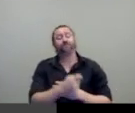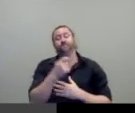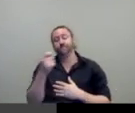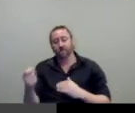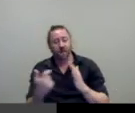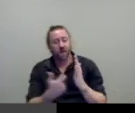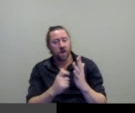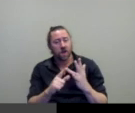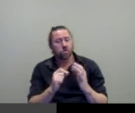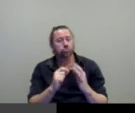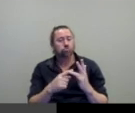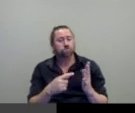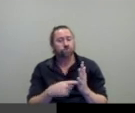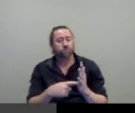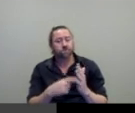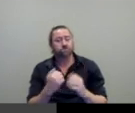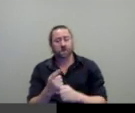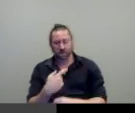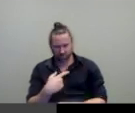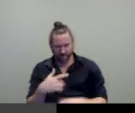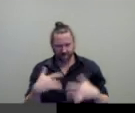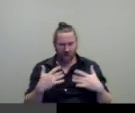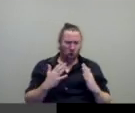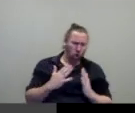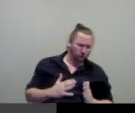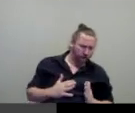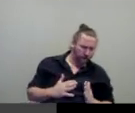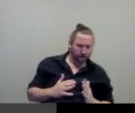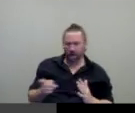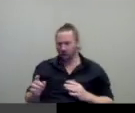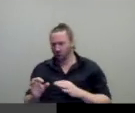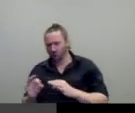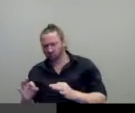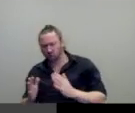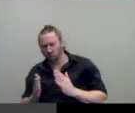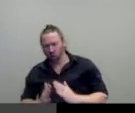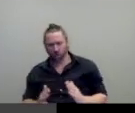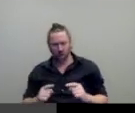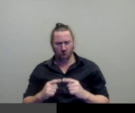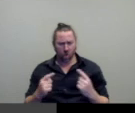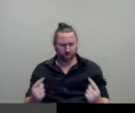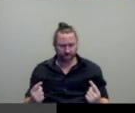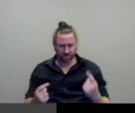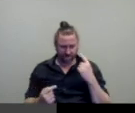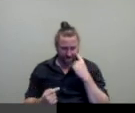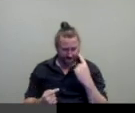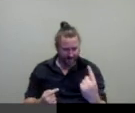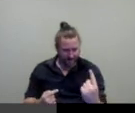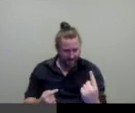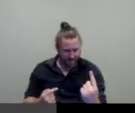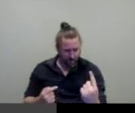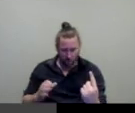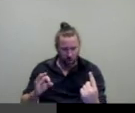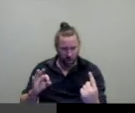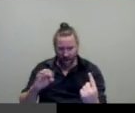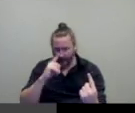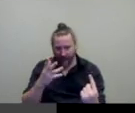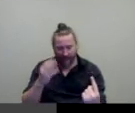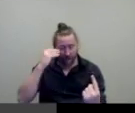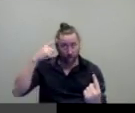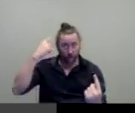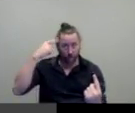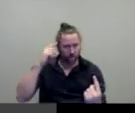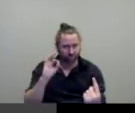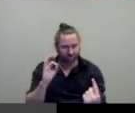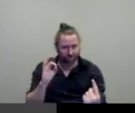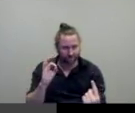object makes us think of human and non-human seeing and unseeing enticing and revolting